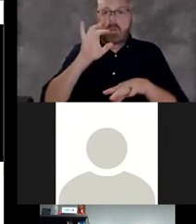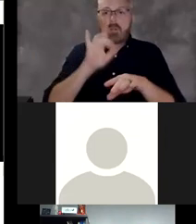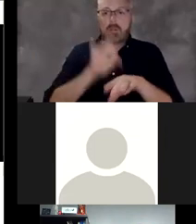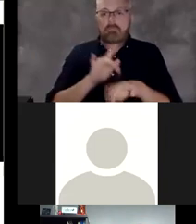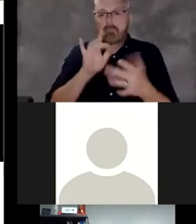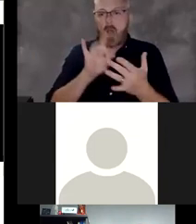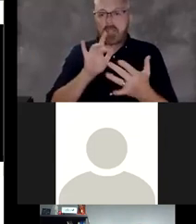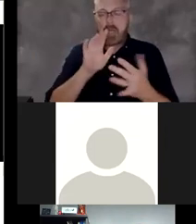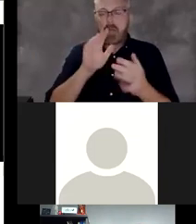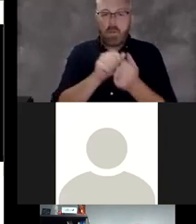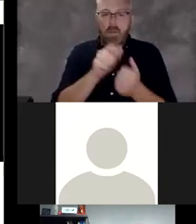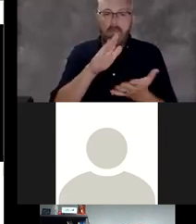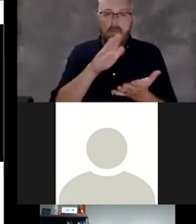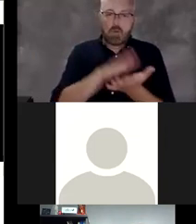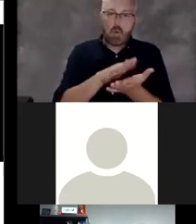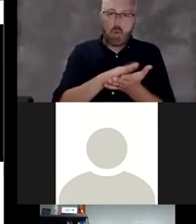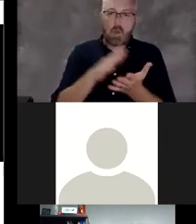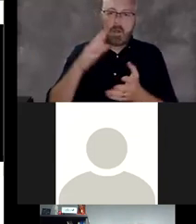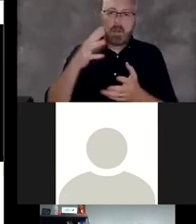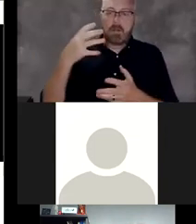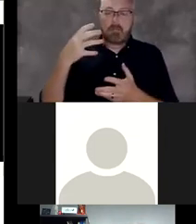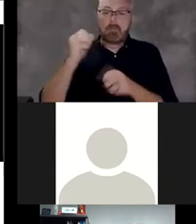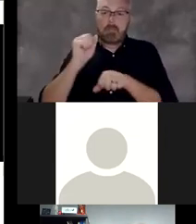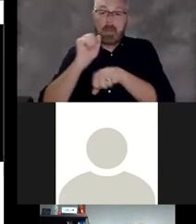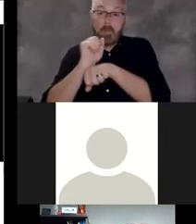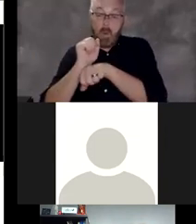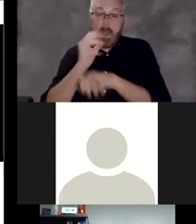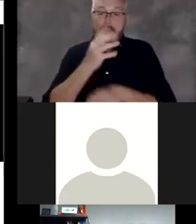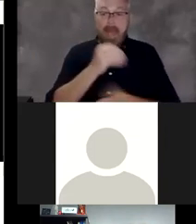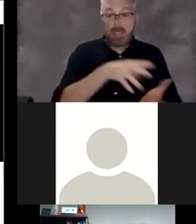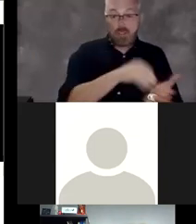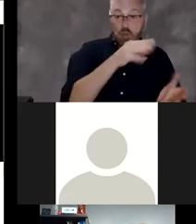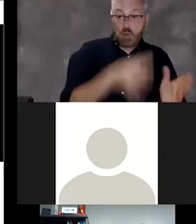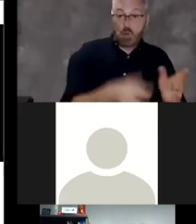SCHOOL EMPLOYEE AND THE STUDENT FOR PURPOSES OF AROUSING EITHER